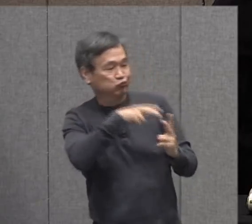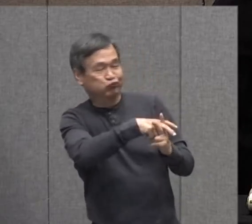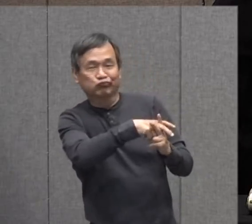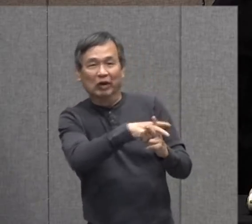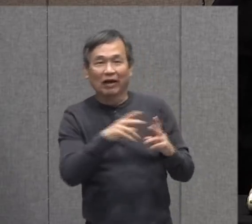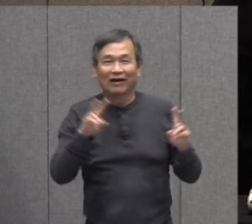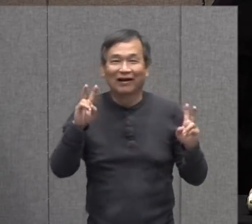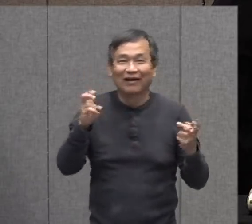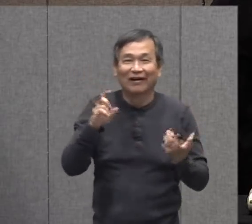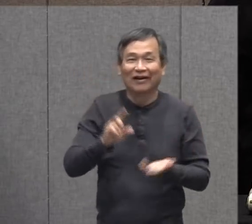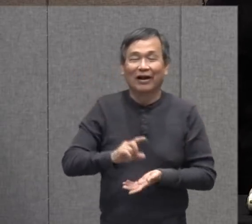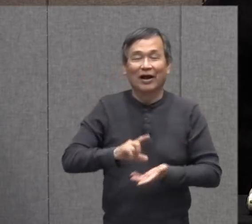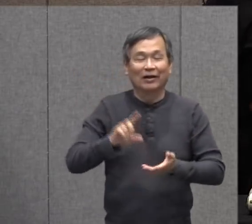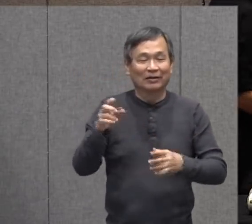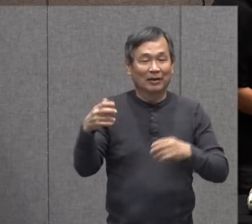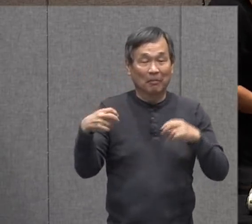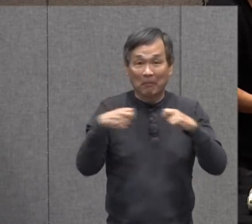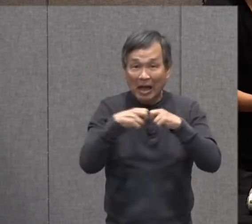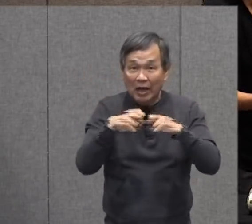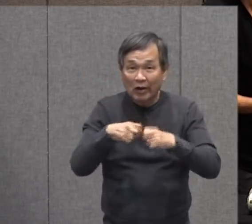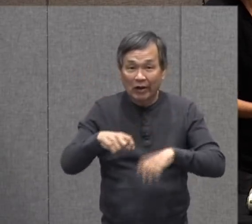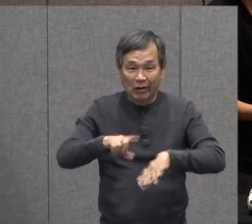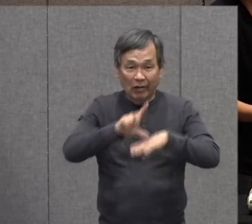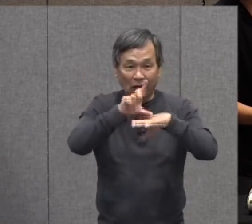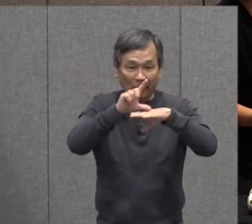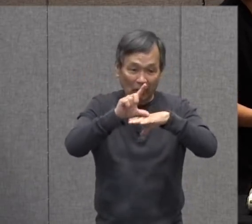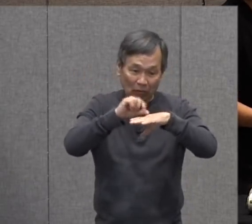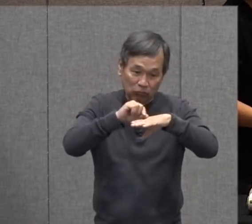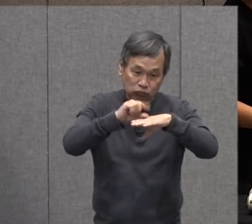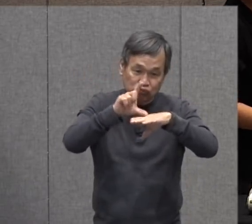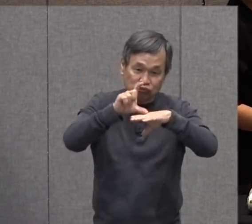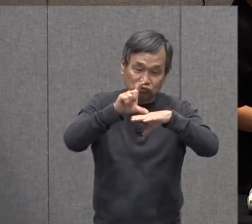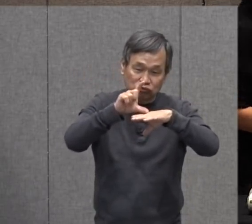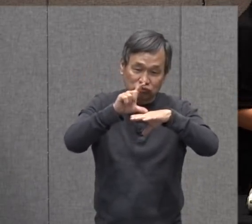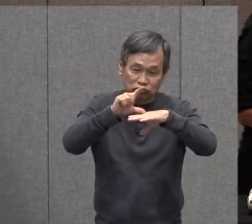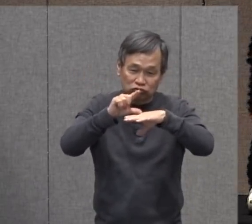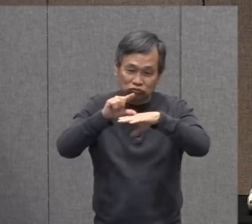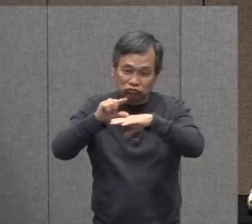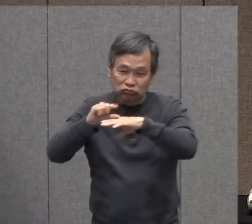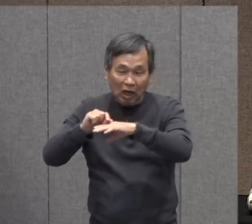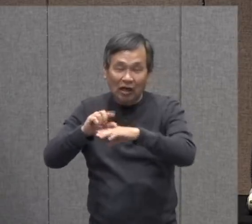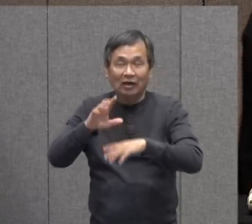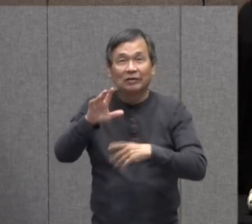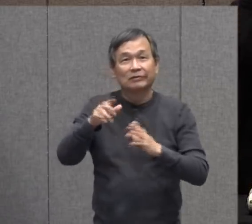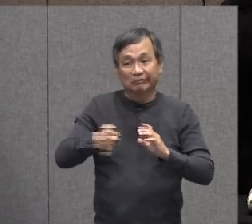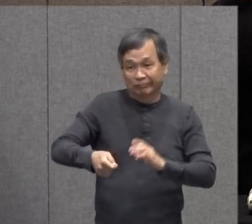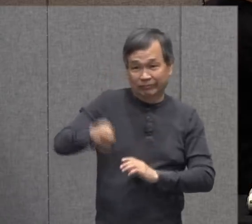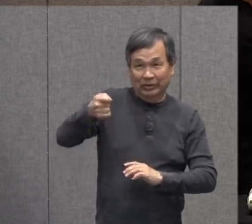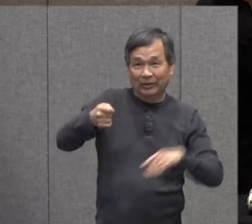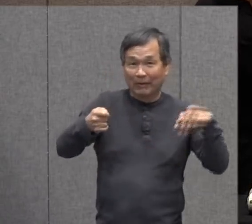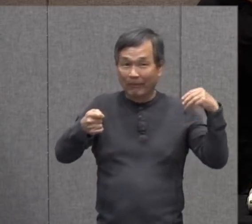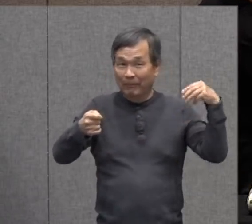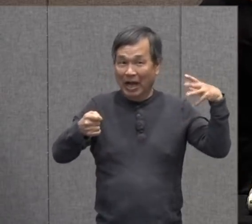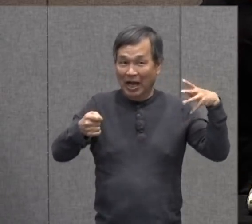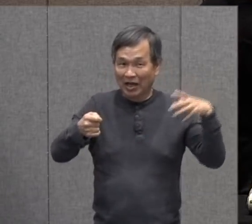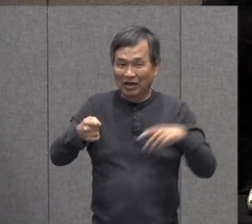or turn on a switch to turn a device on, to turn the lights on. We also talked about heat